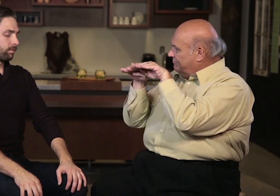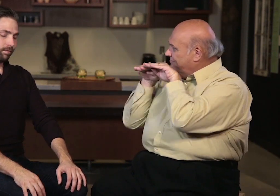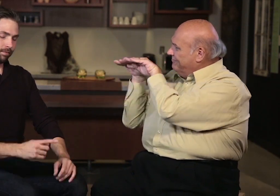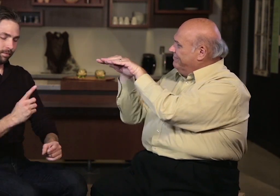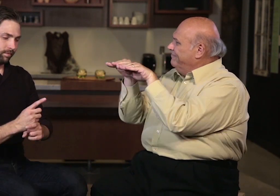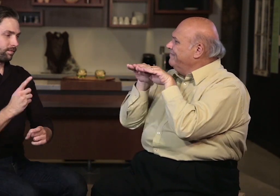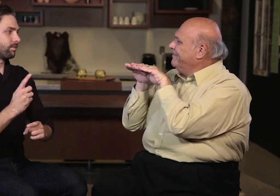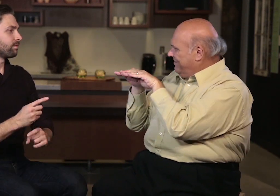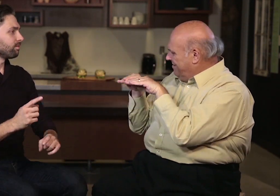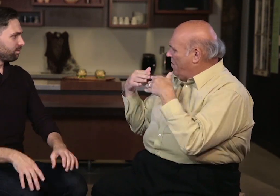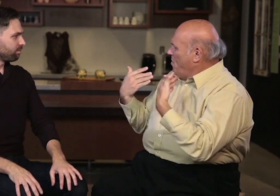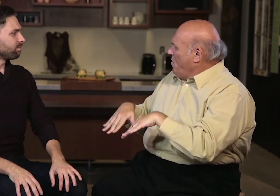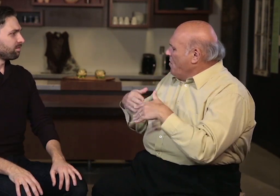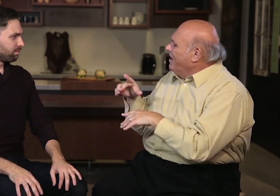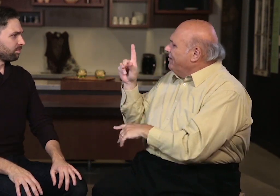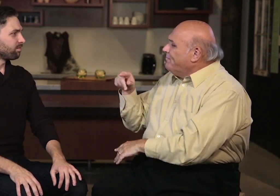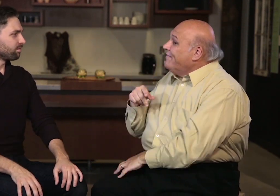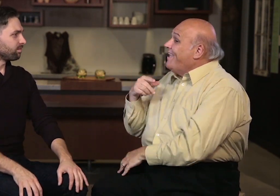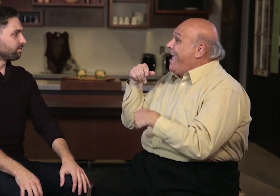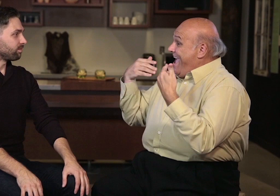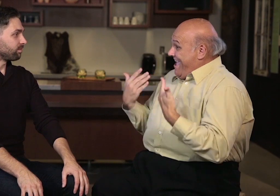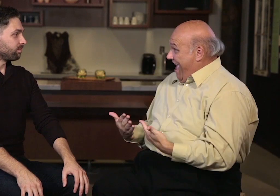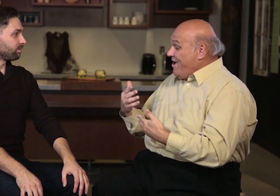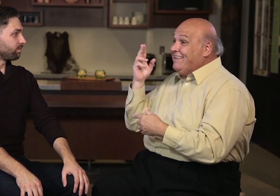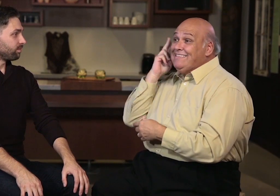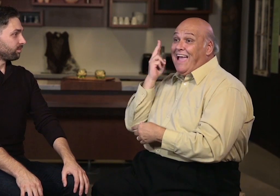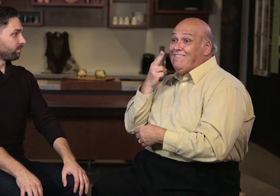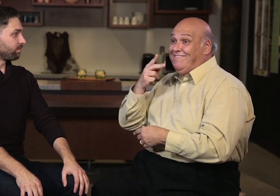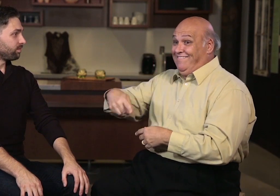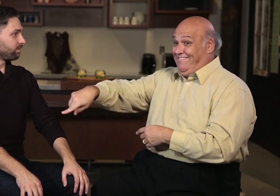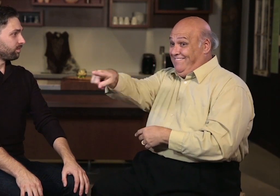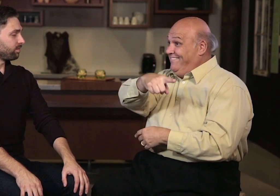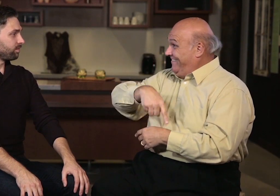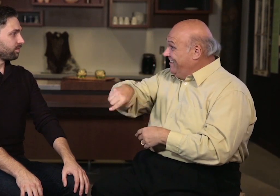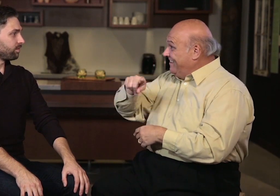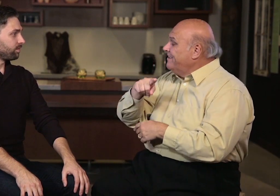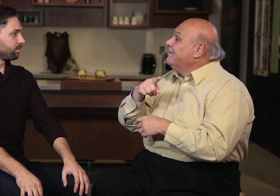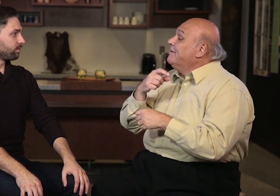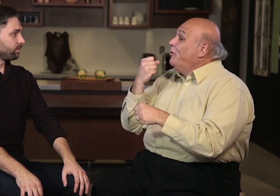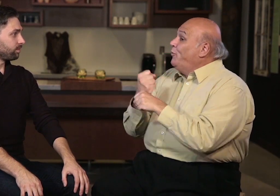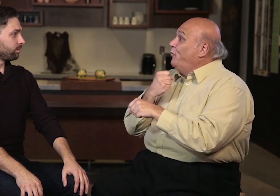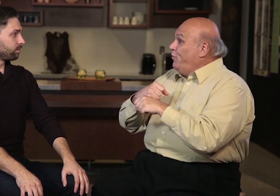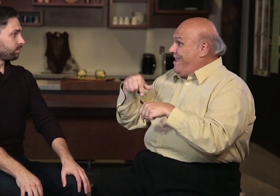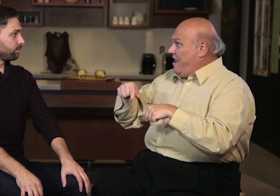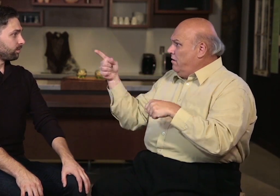not but that both are equal. That's right! Oh, do you now